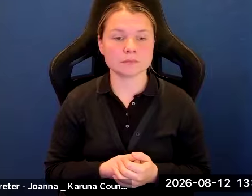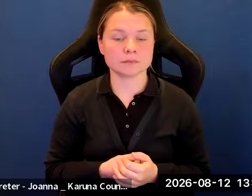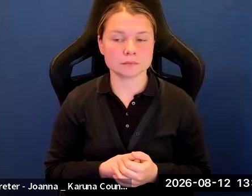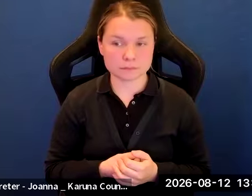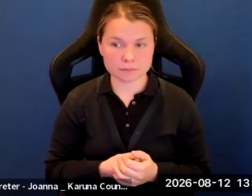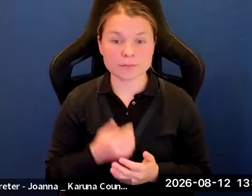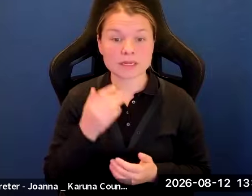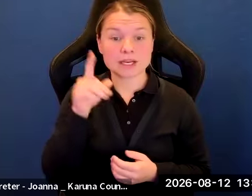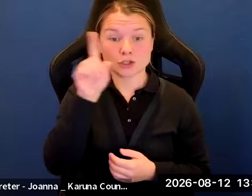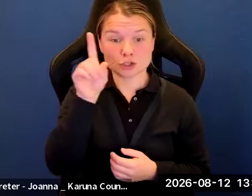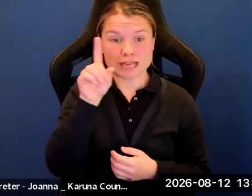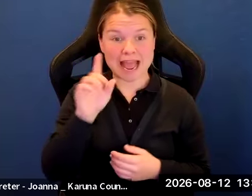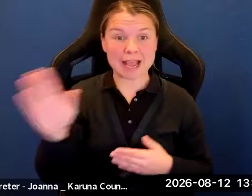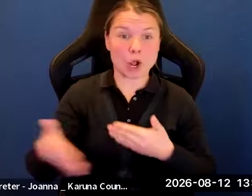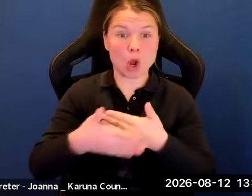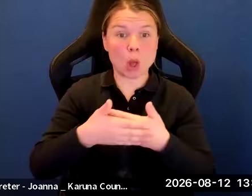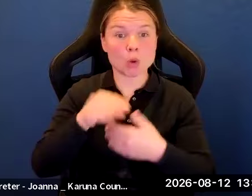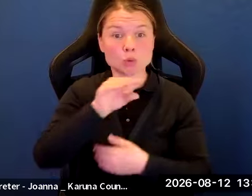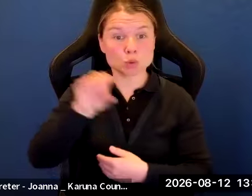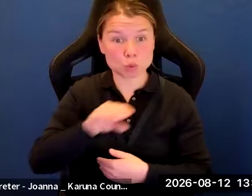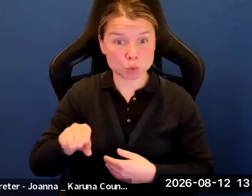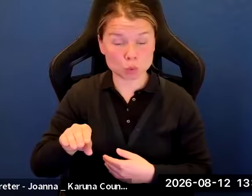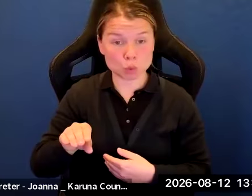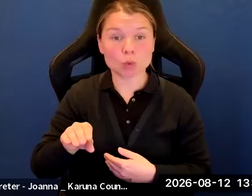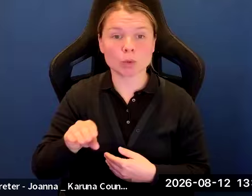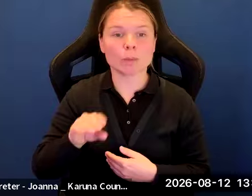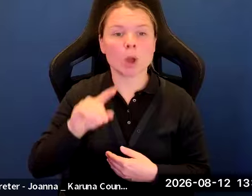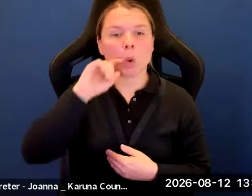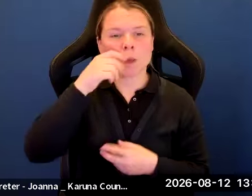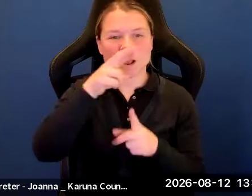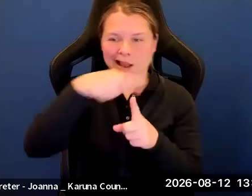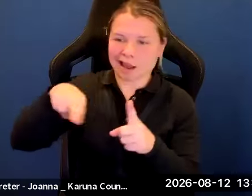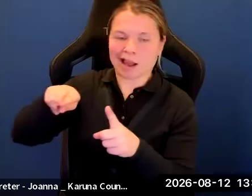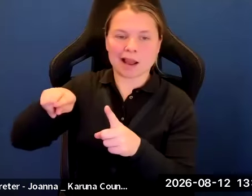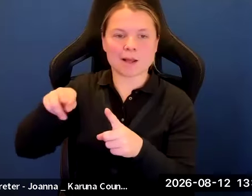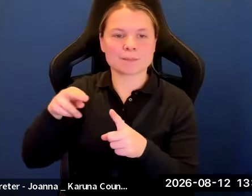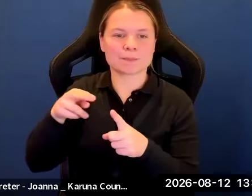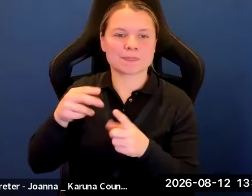questions as well too.